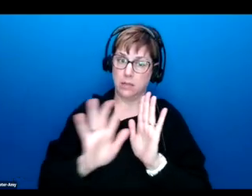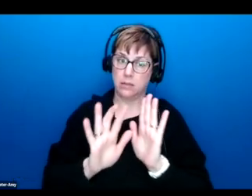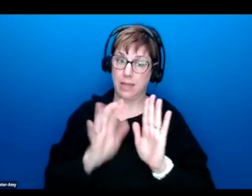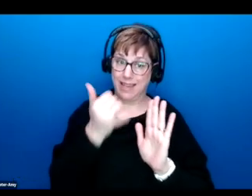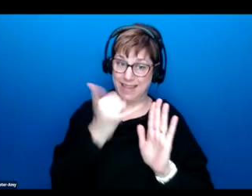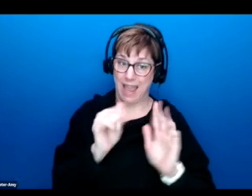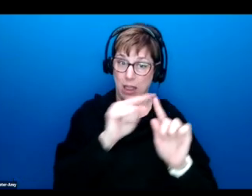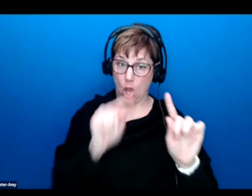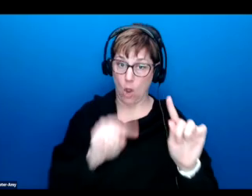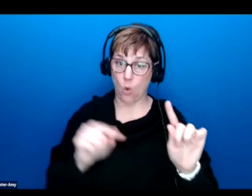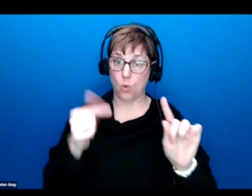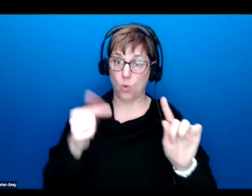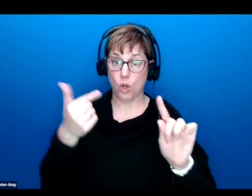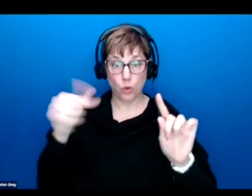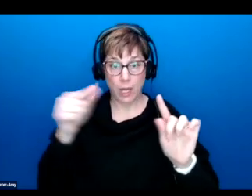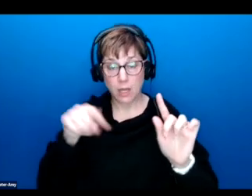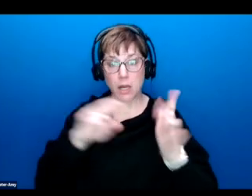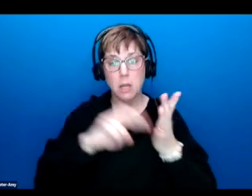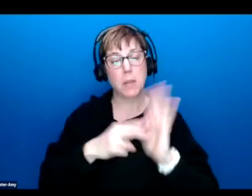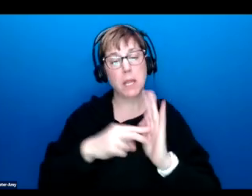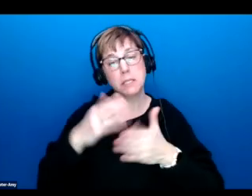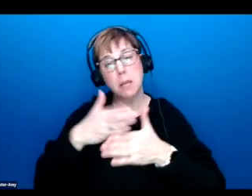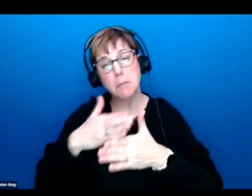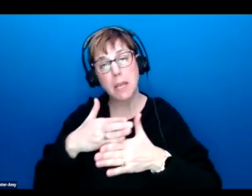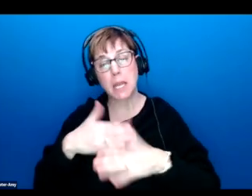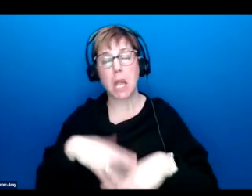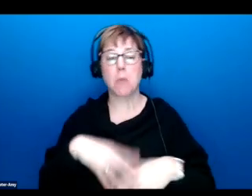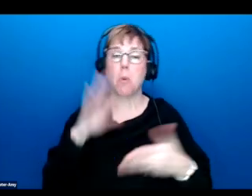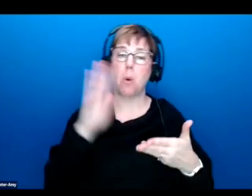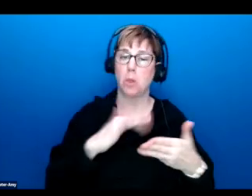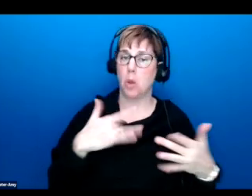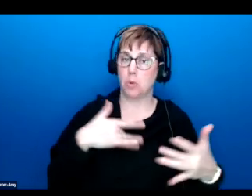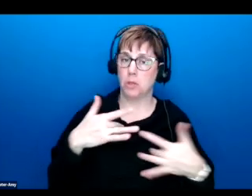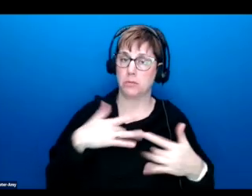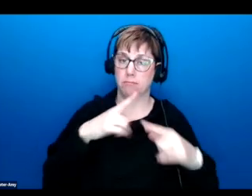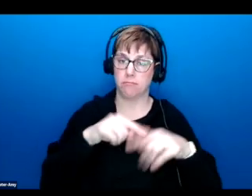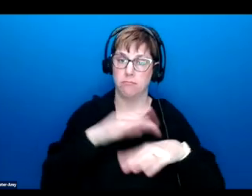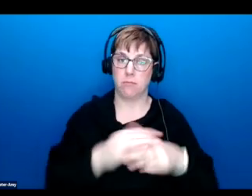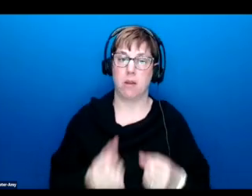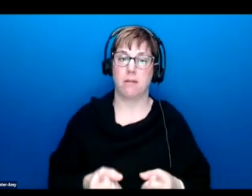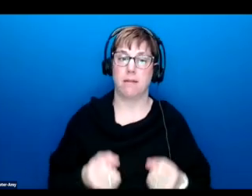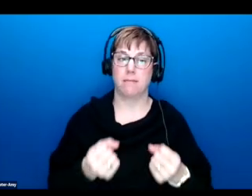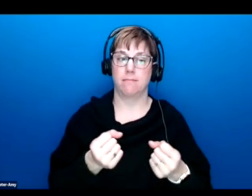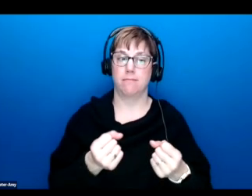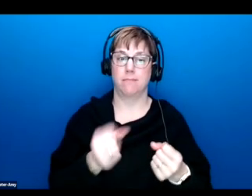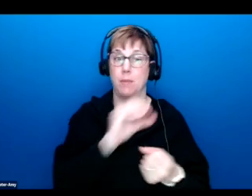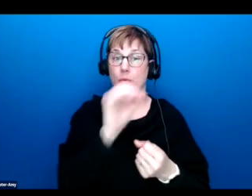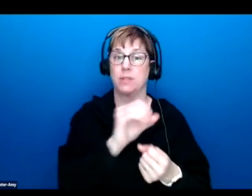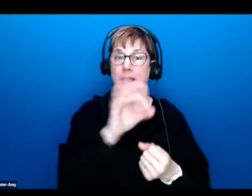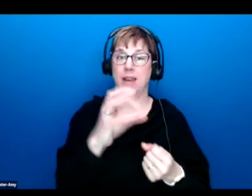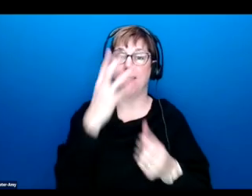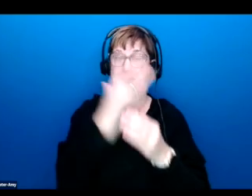or green as medium or low concern based on the percent of missing data can still have problems with how